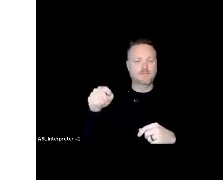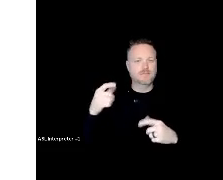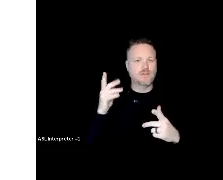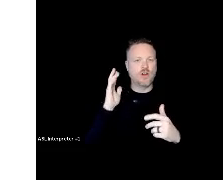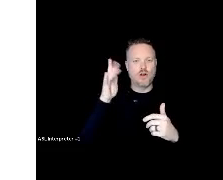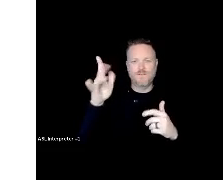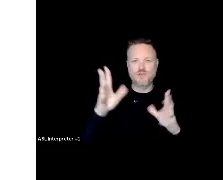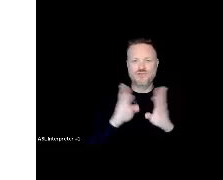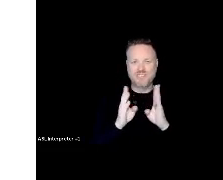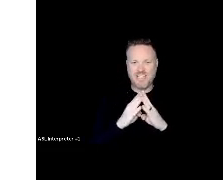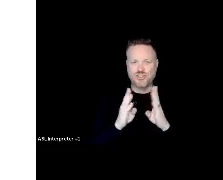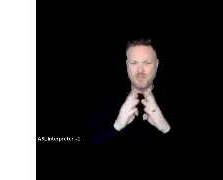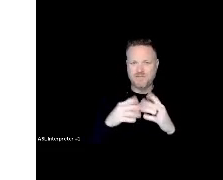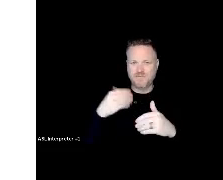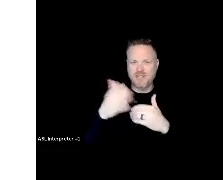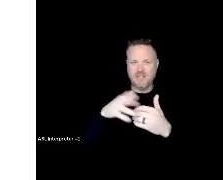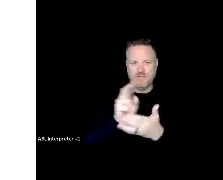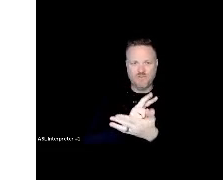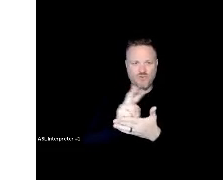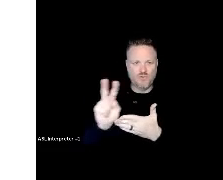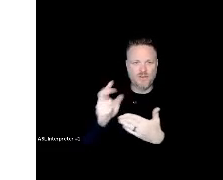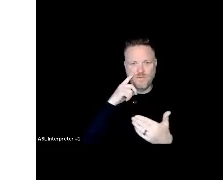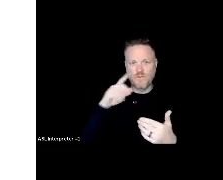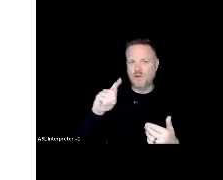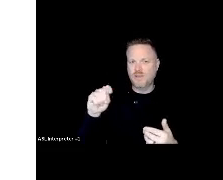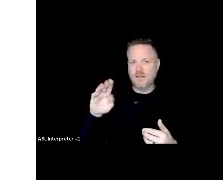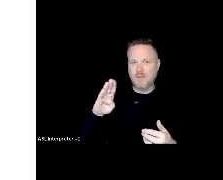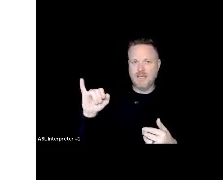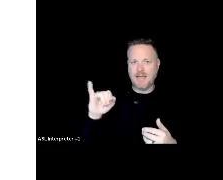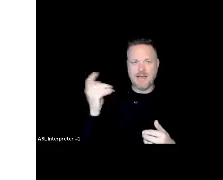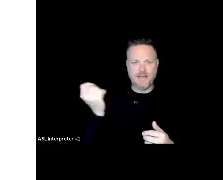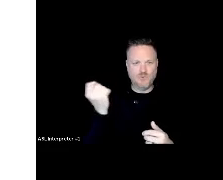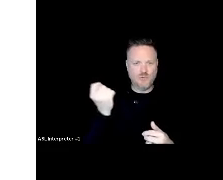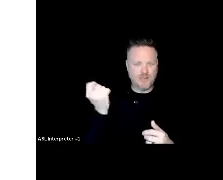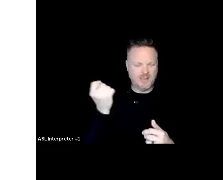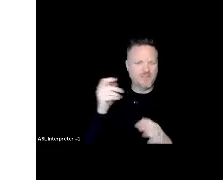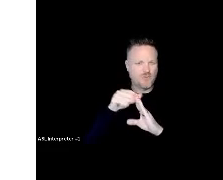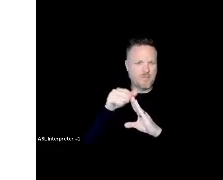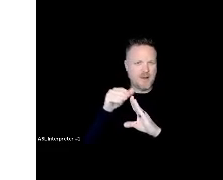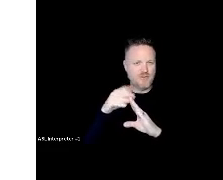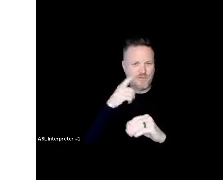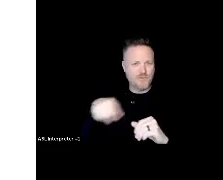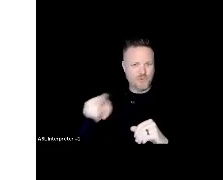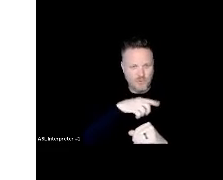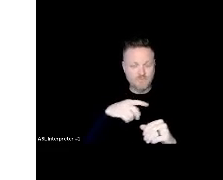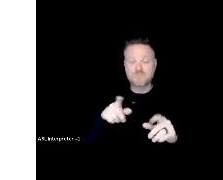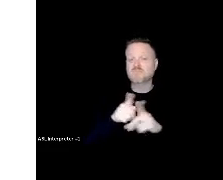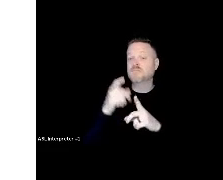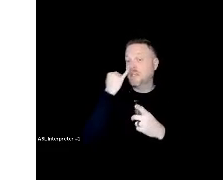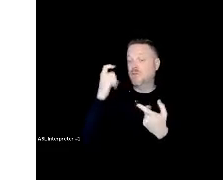for the next Tuesdays, just as a reminder. If you want to attend the future sessions,